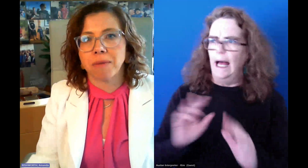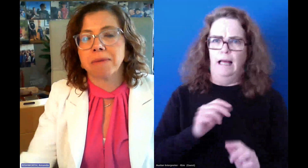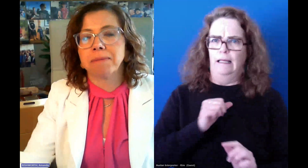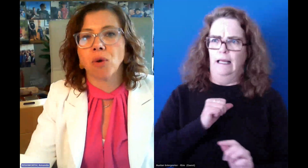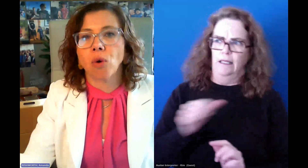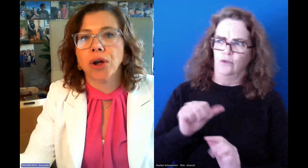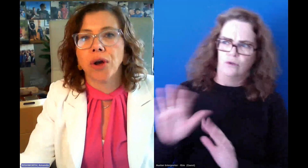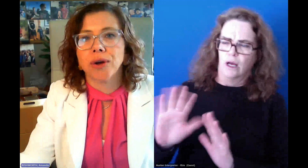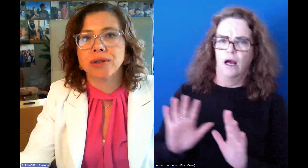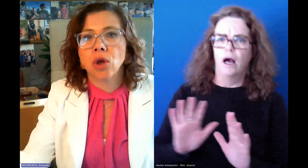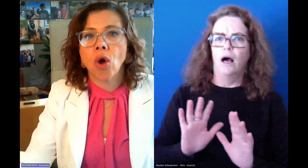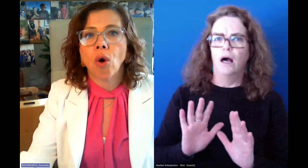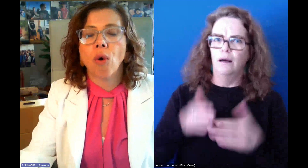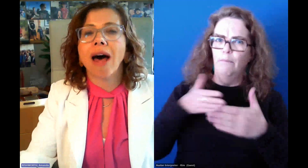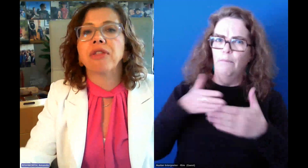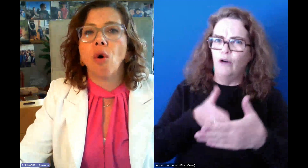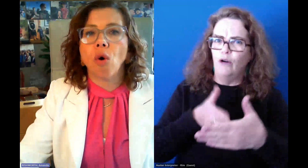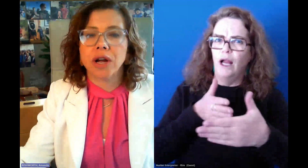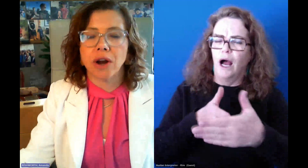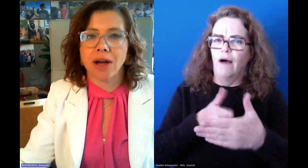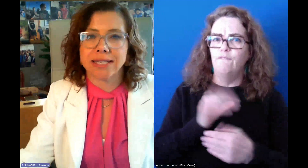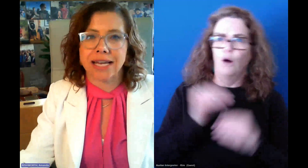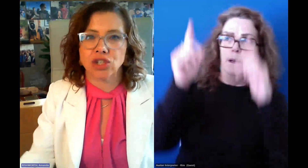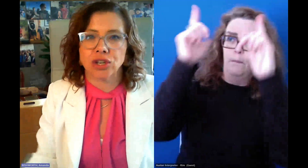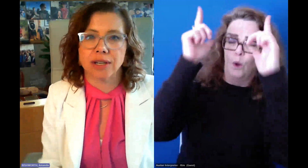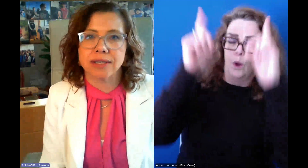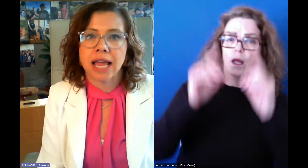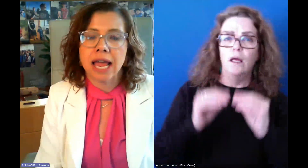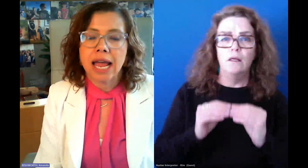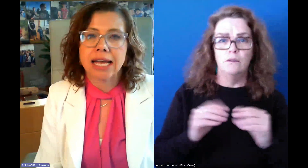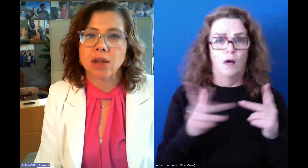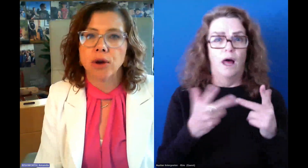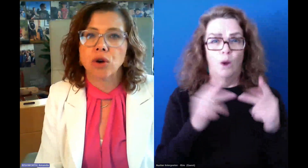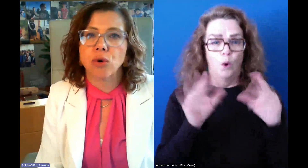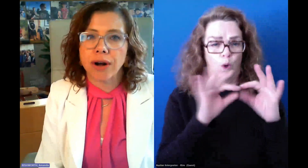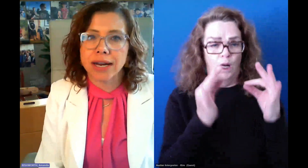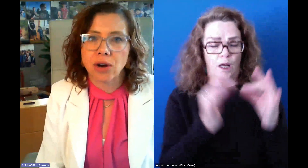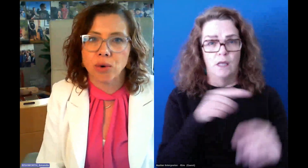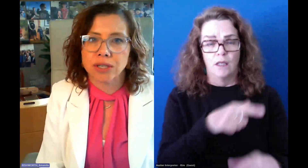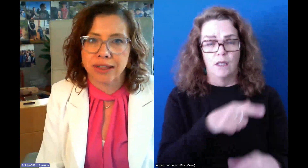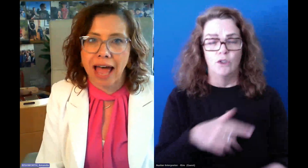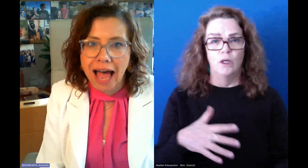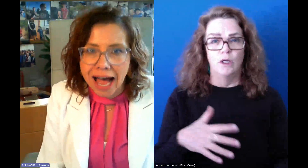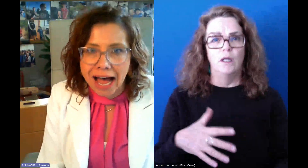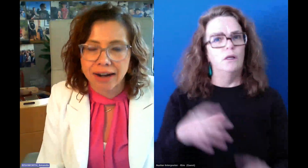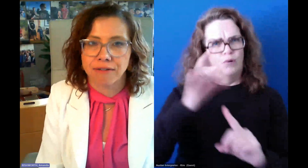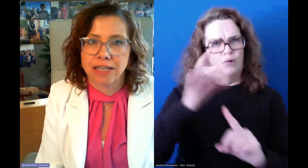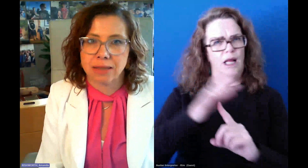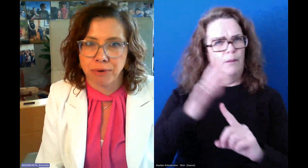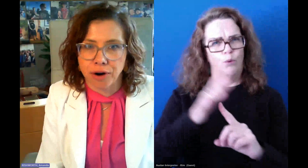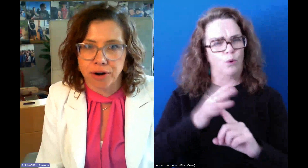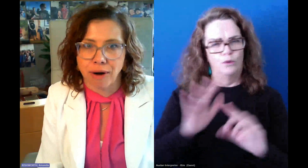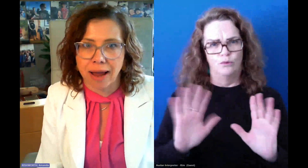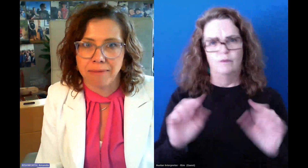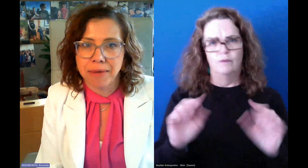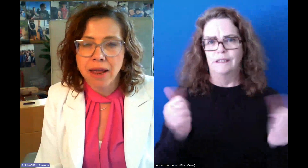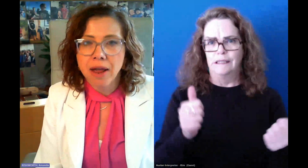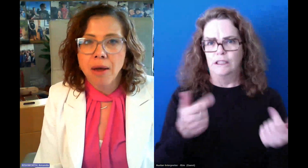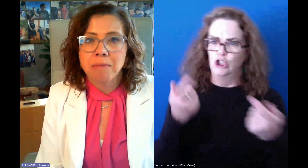from employers or other organisations is so critical to the heart of this program